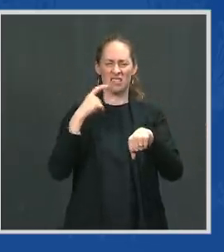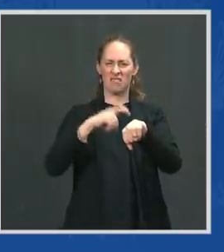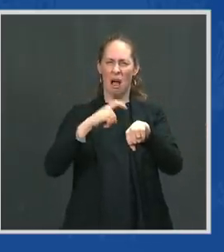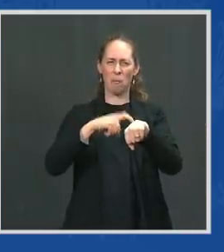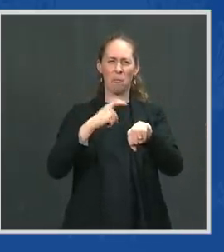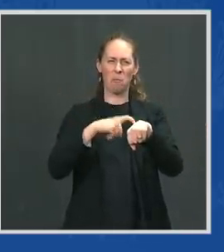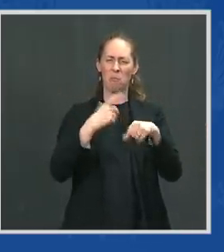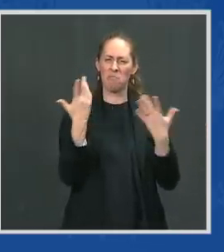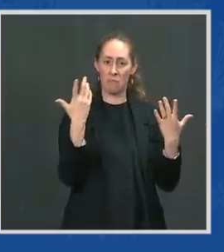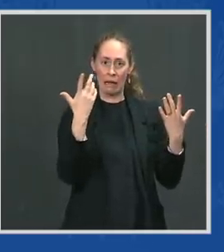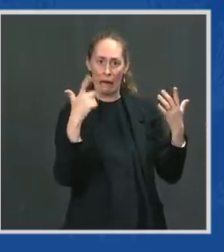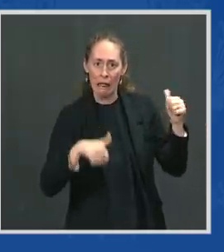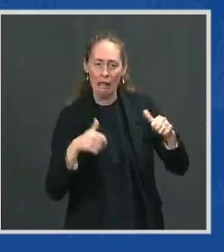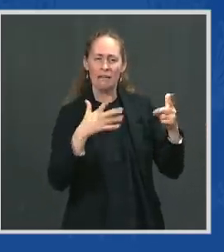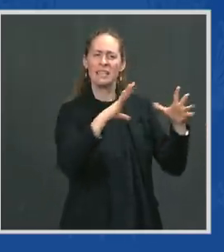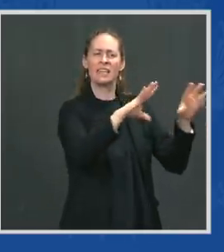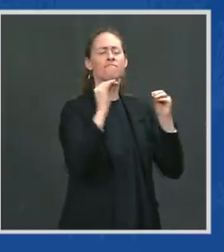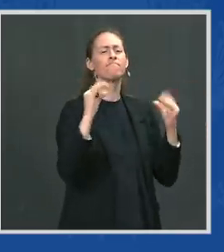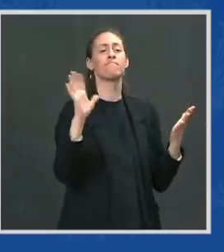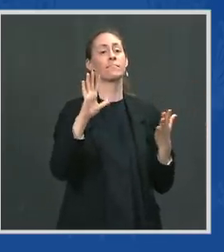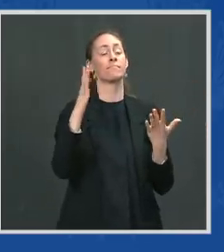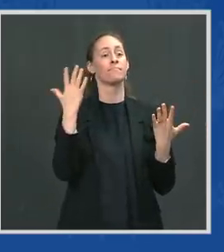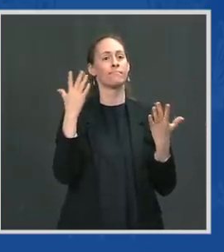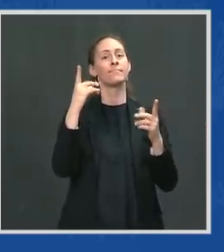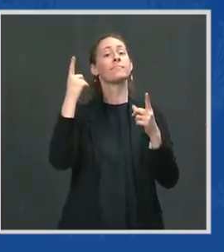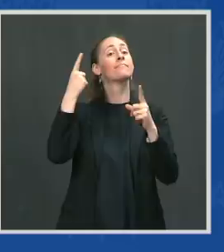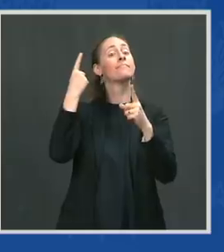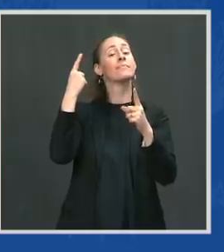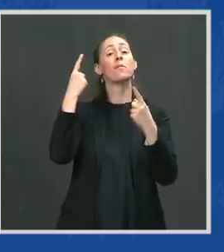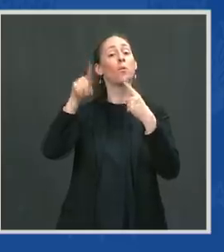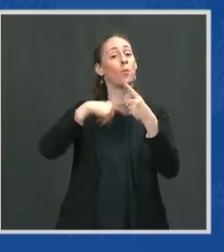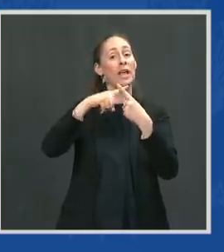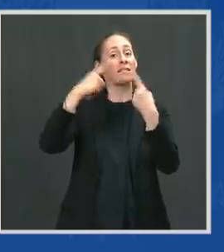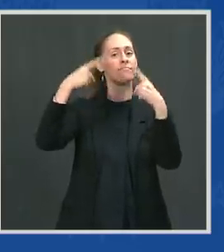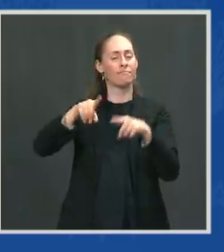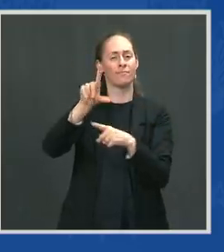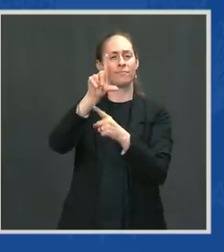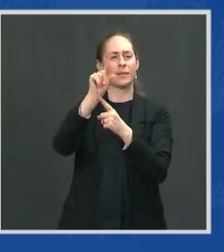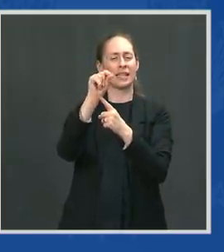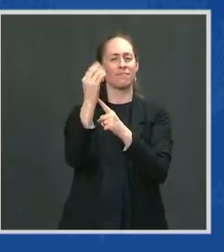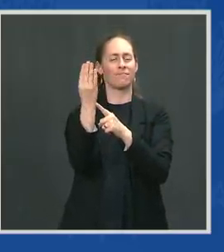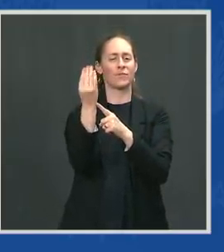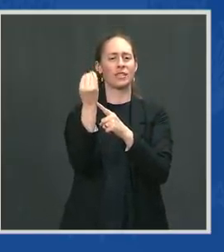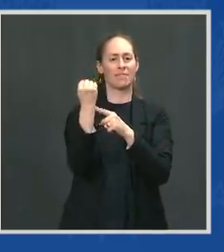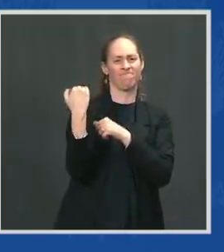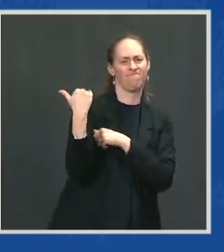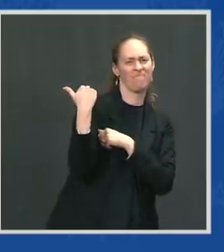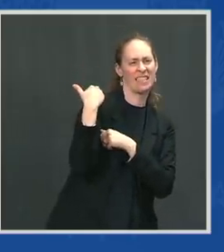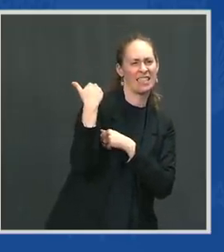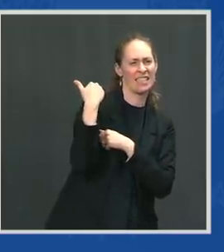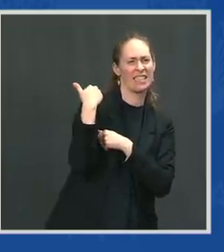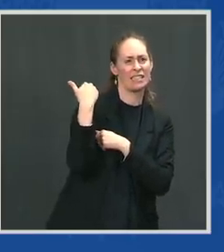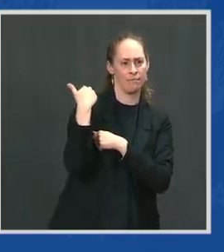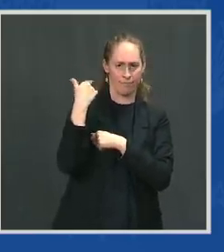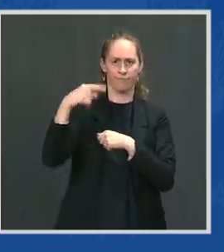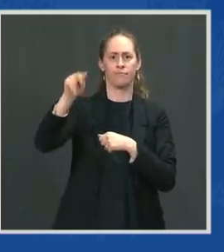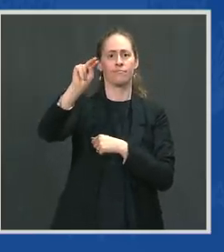In 2014, NATO issued a declaration affirming that Afghan Security Forces would, from that point on,